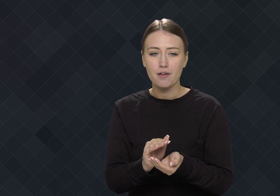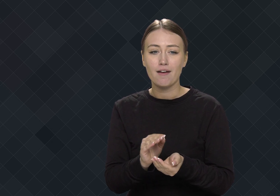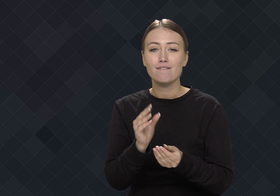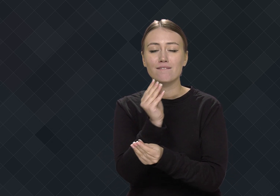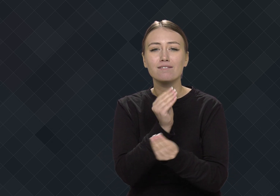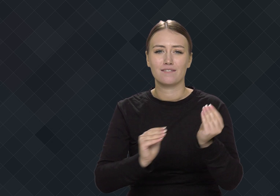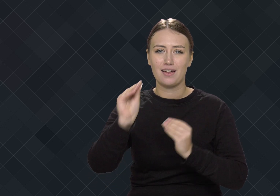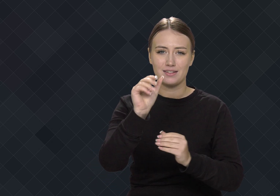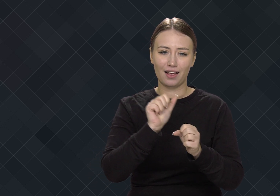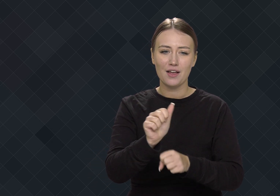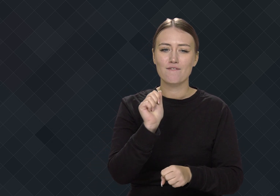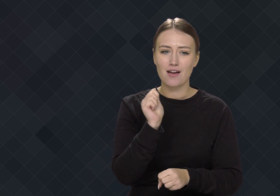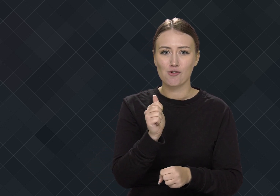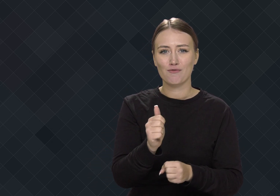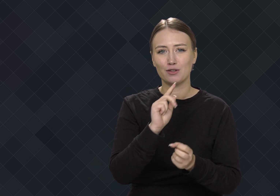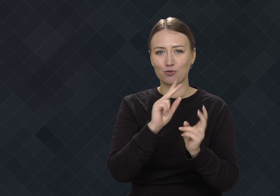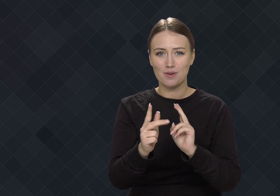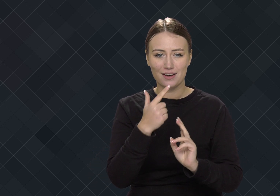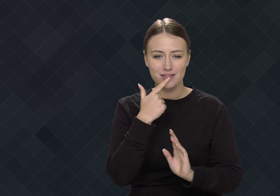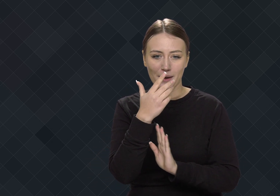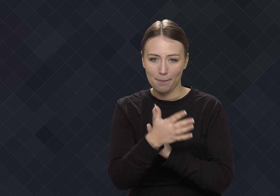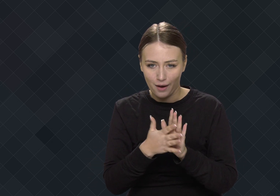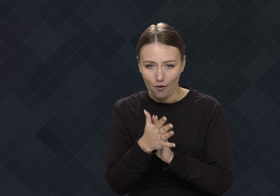There are more and more sign language interpreters.